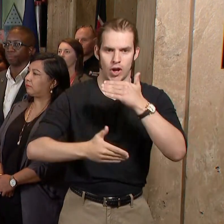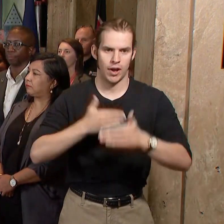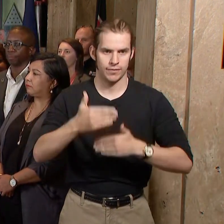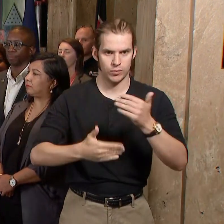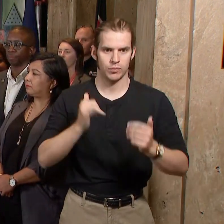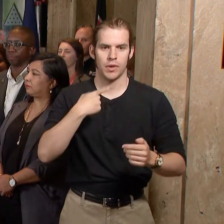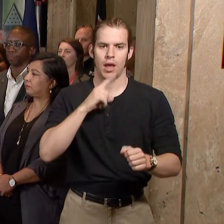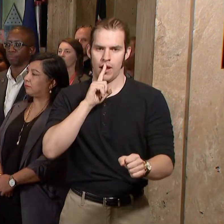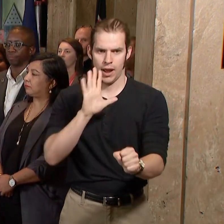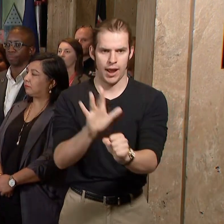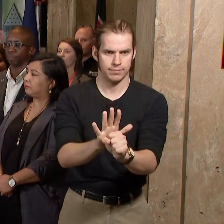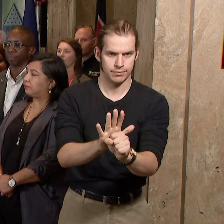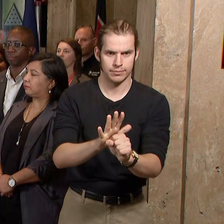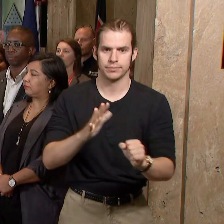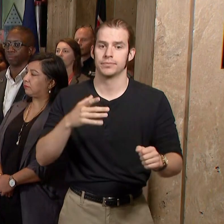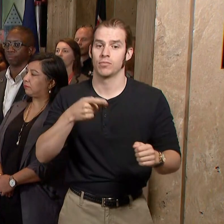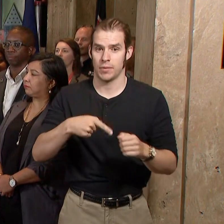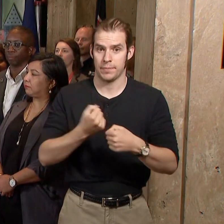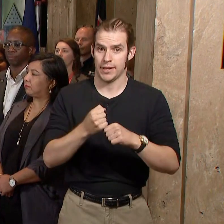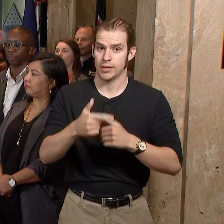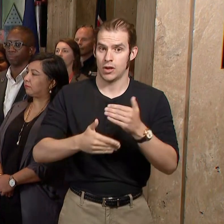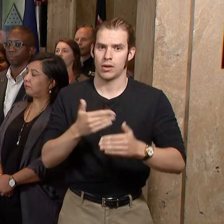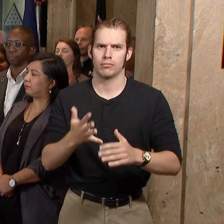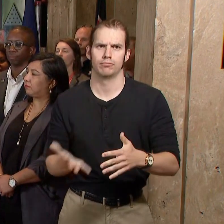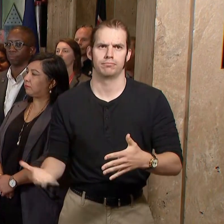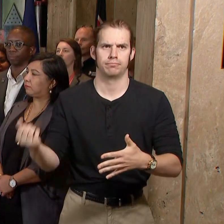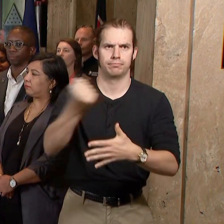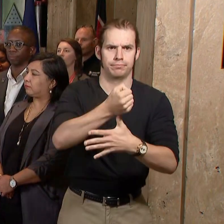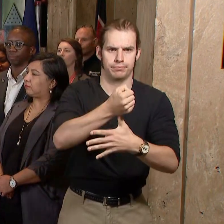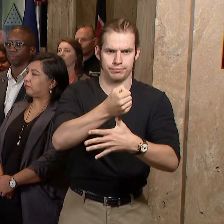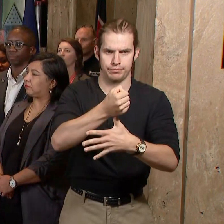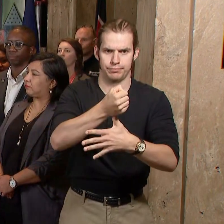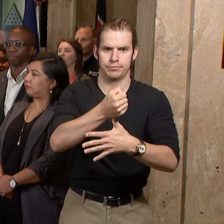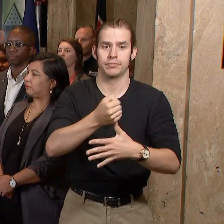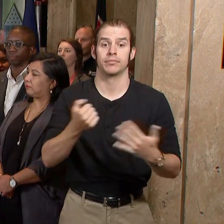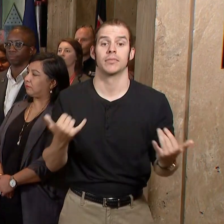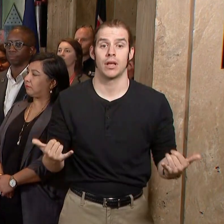That means we're doing a couple of things today. We will sign a declaration of emergency